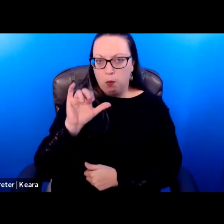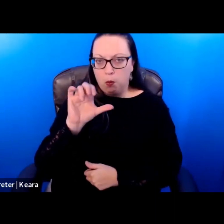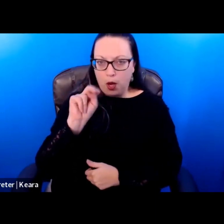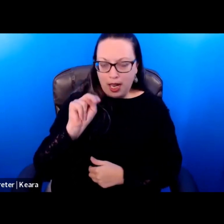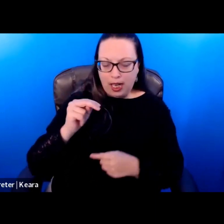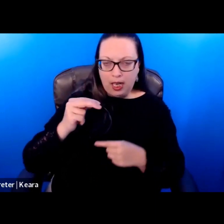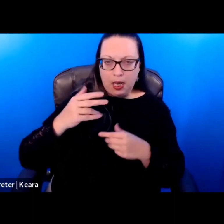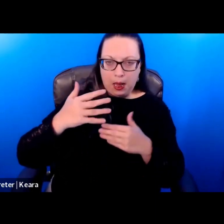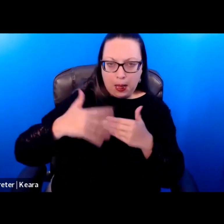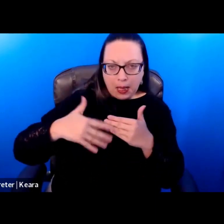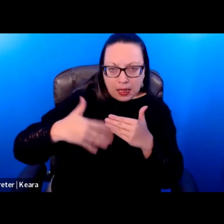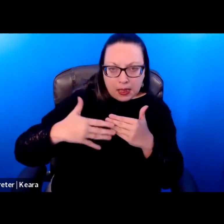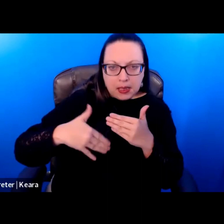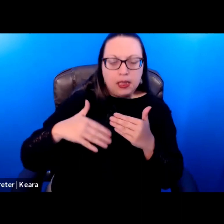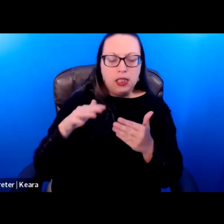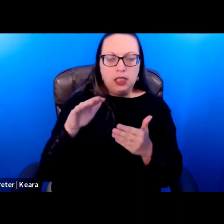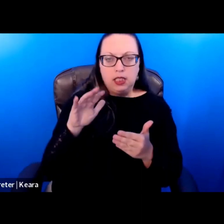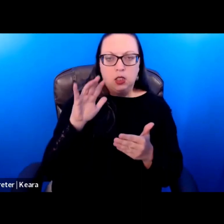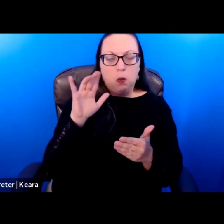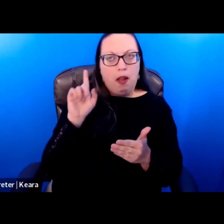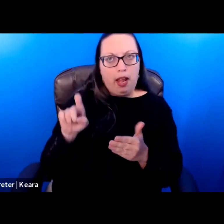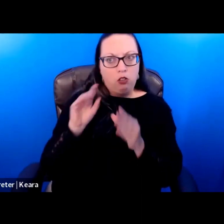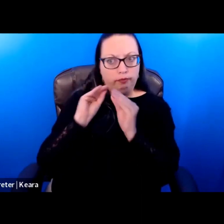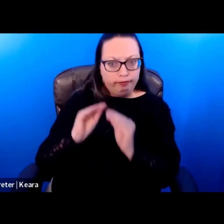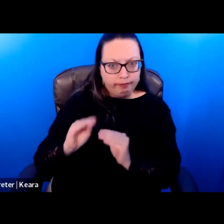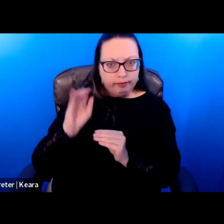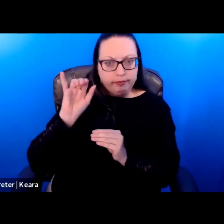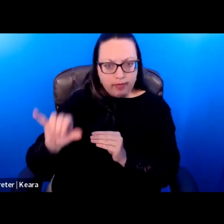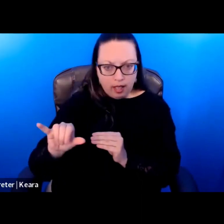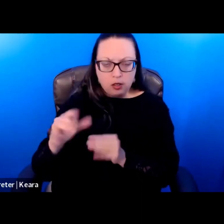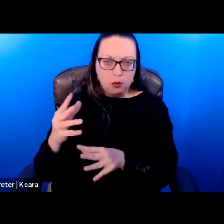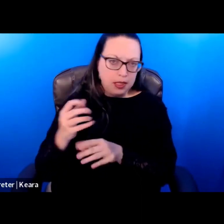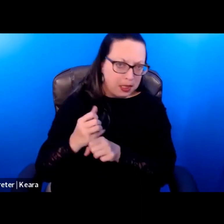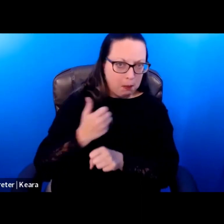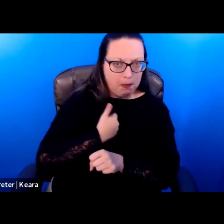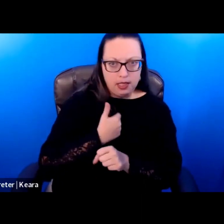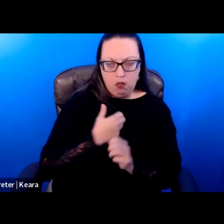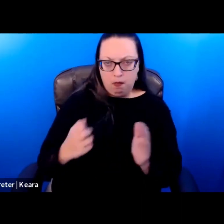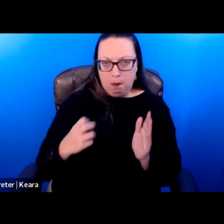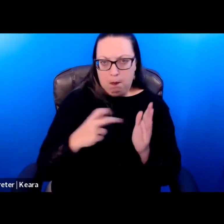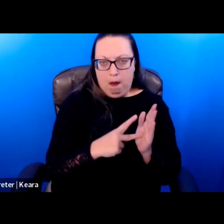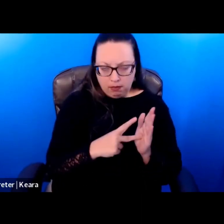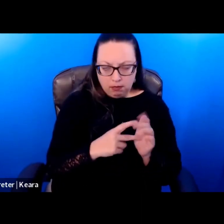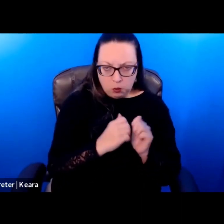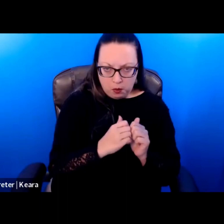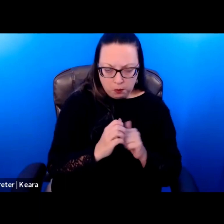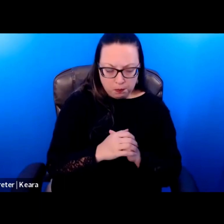that had to be patched up for myself to get get back together. After a few years, of really just sitting around trying to